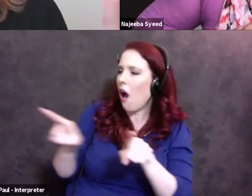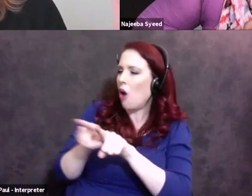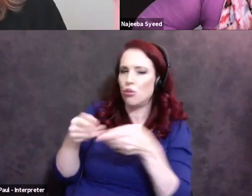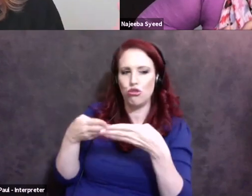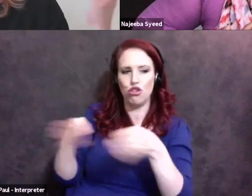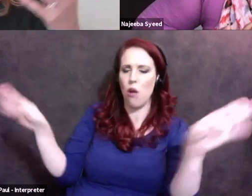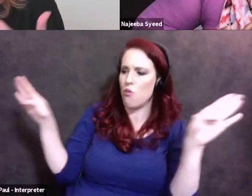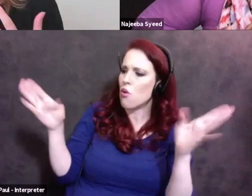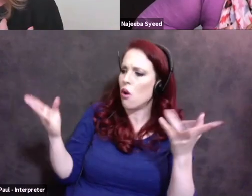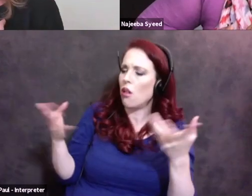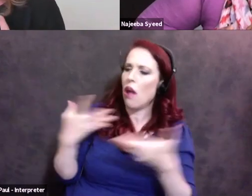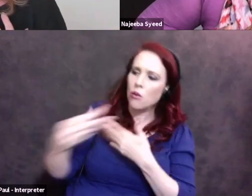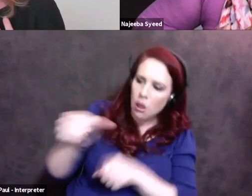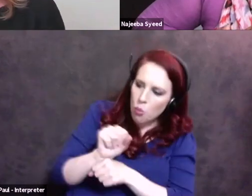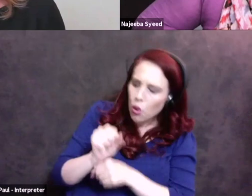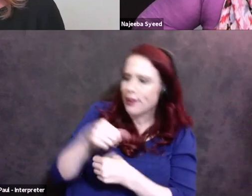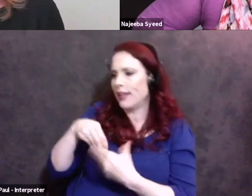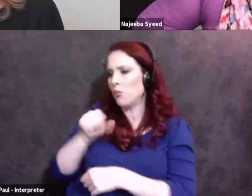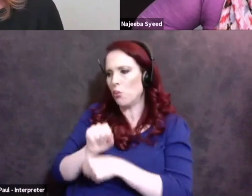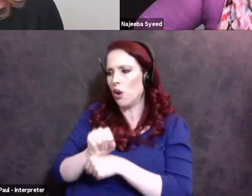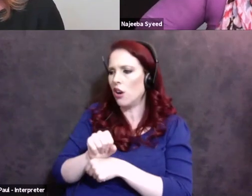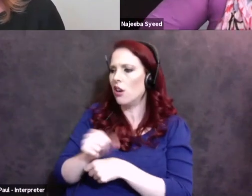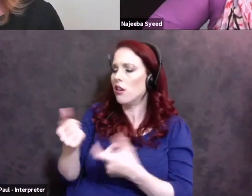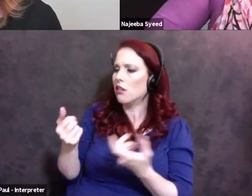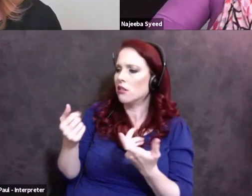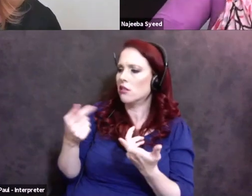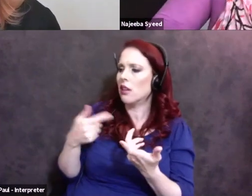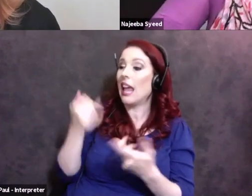the workplace, we bring in with us to the workplace.